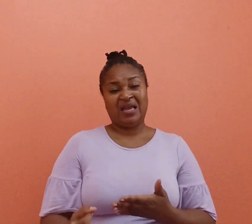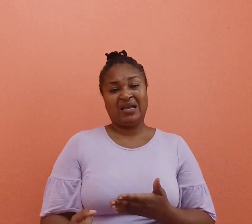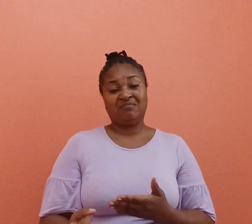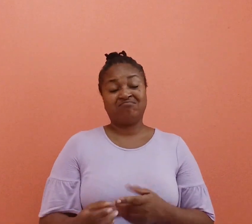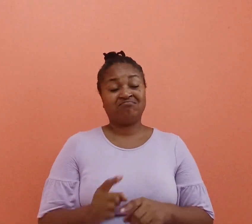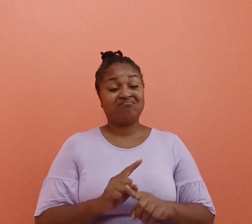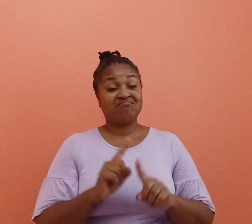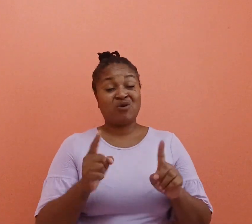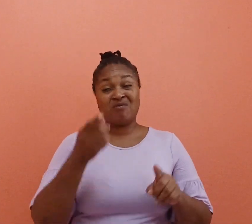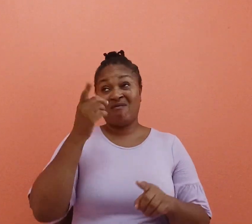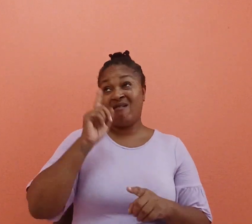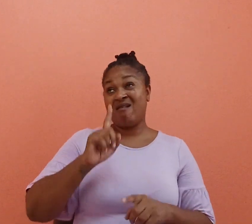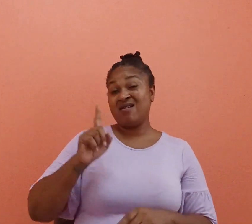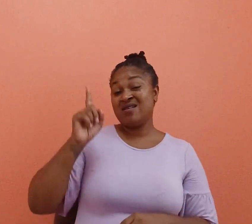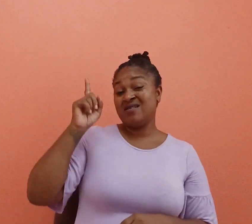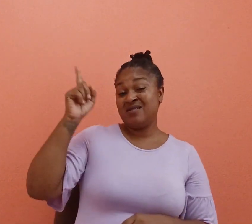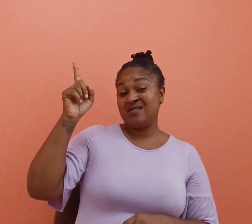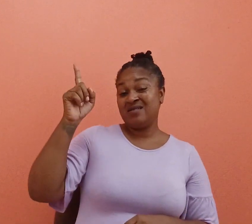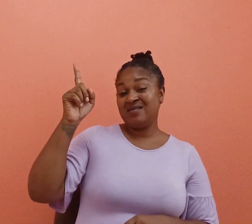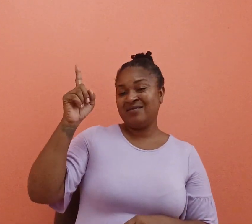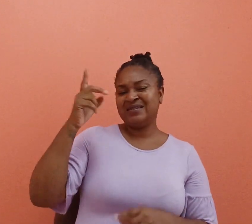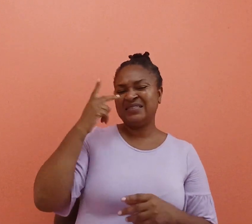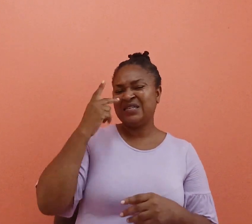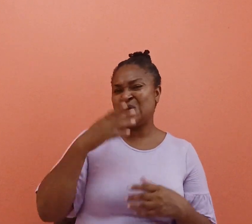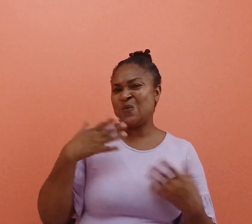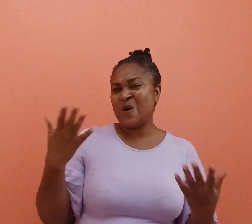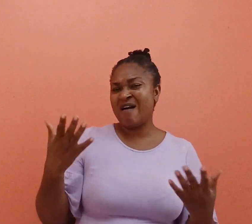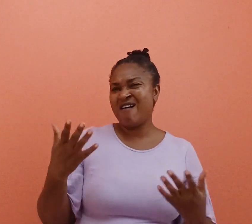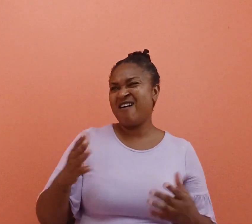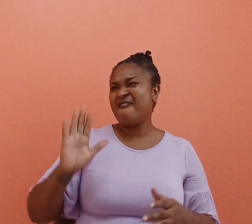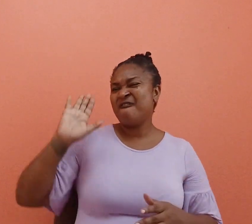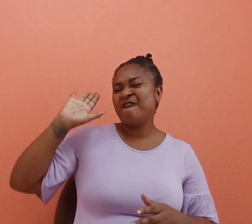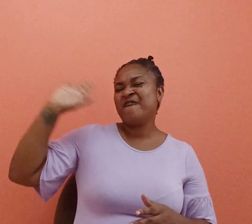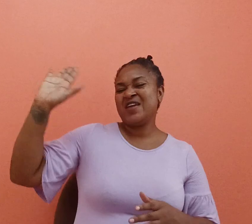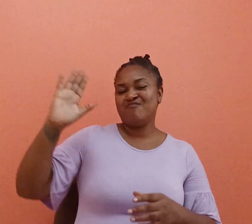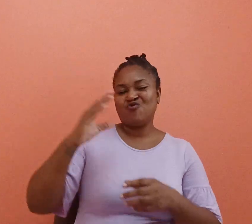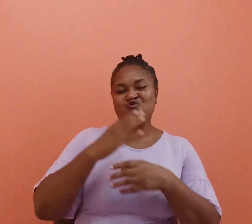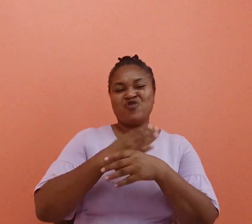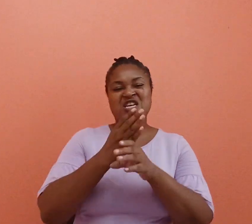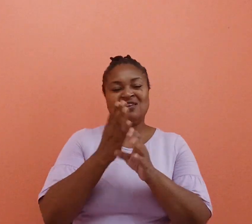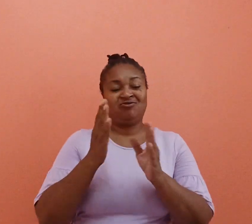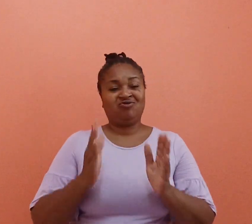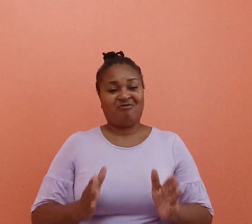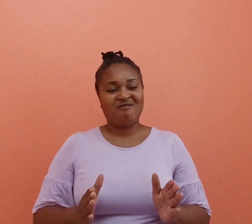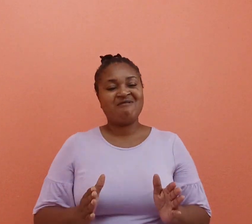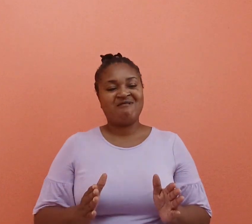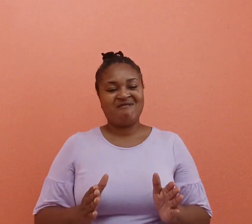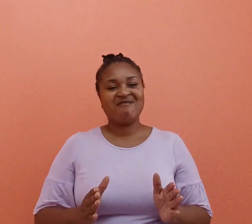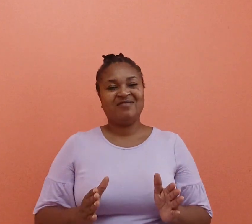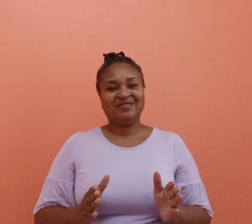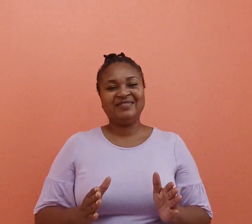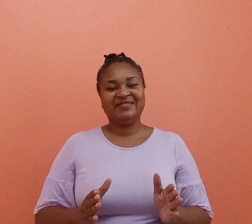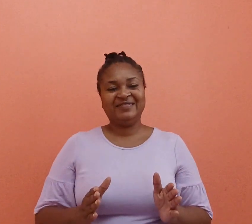But God sees his creation.